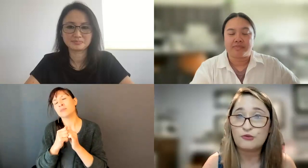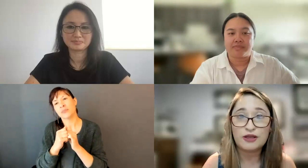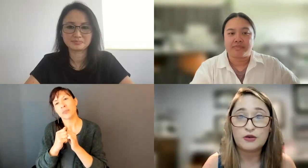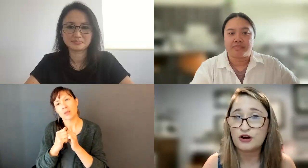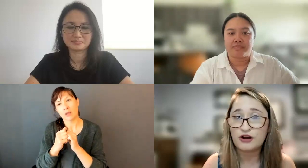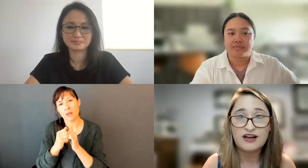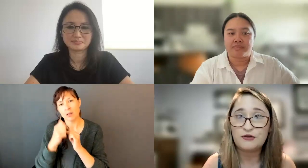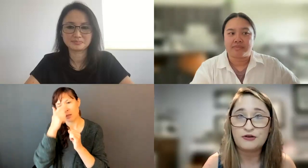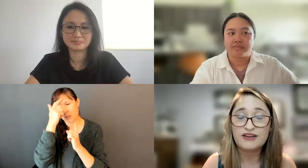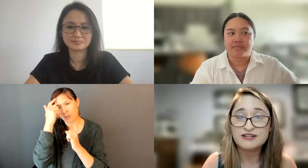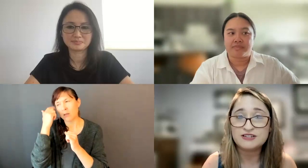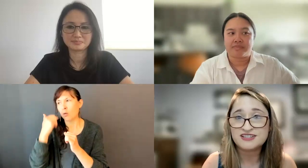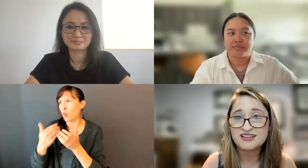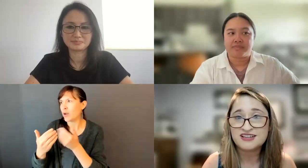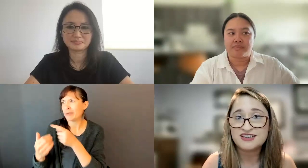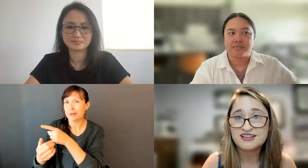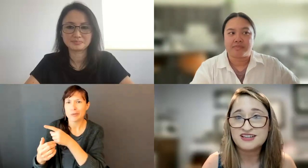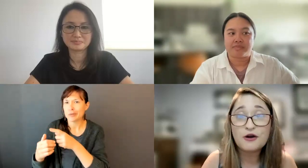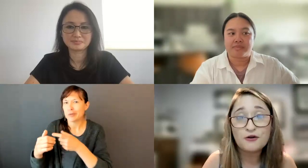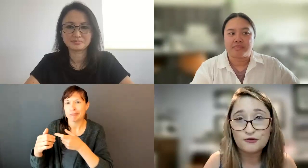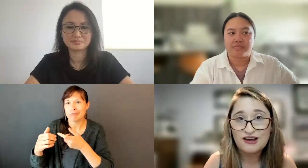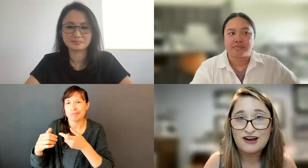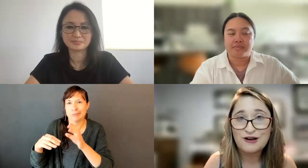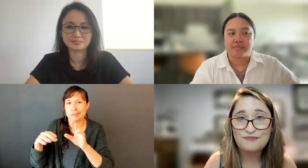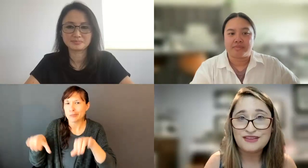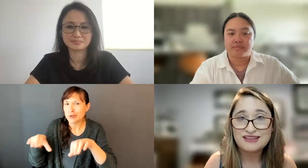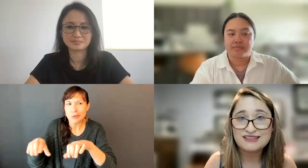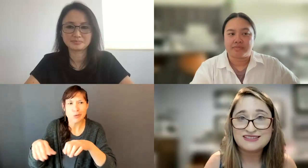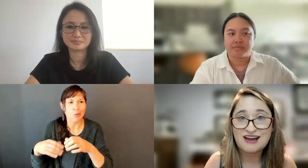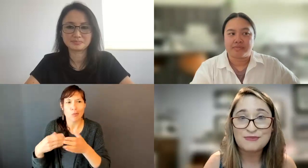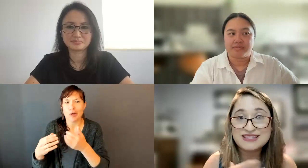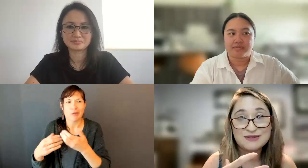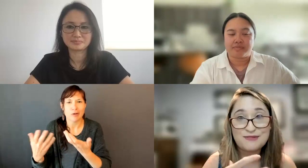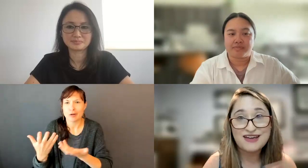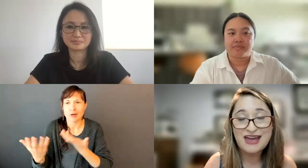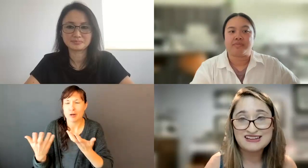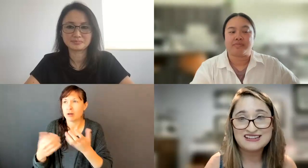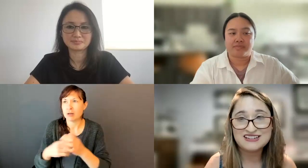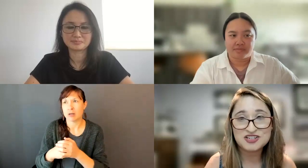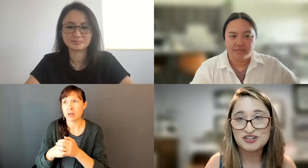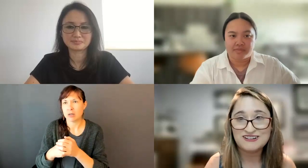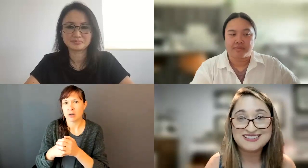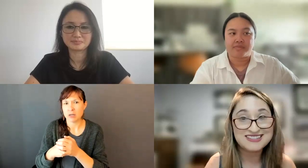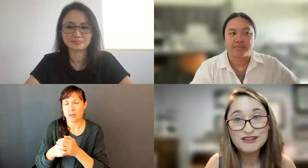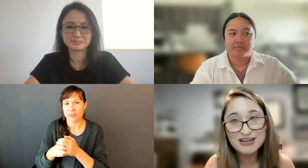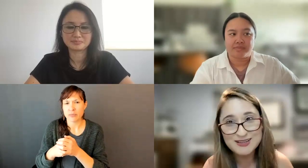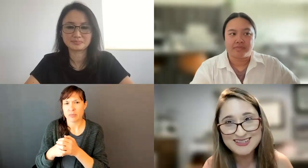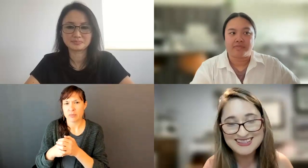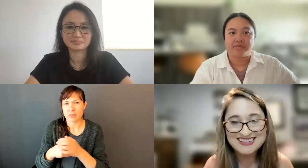or what you work on or even just what you know is augmented by that additional accessibility piece.